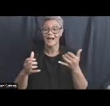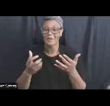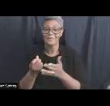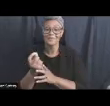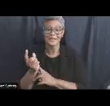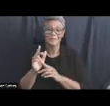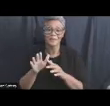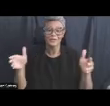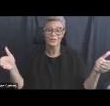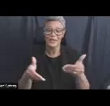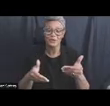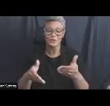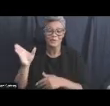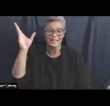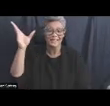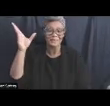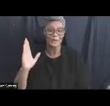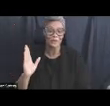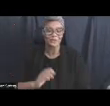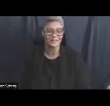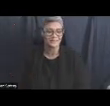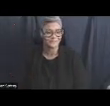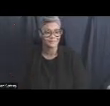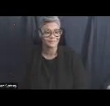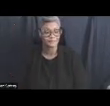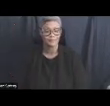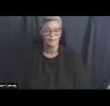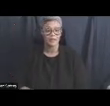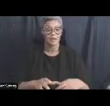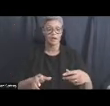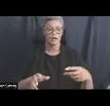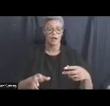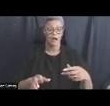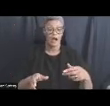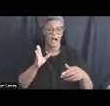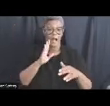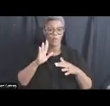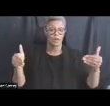we introduce them. I'll start with our first two and then Santa will introduce the remaining two.